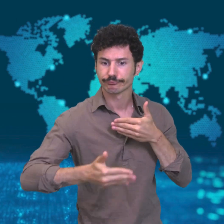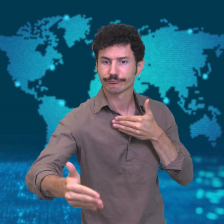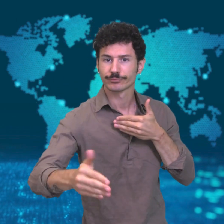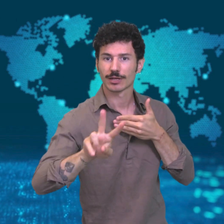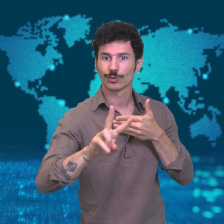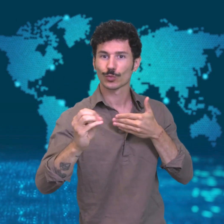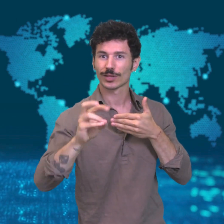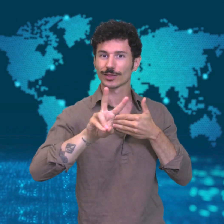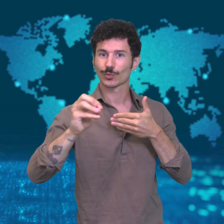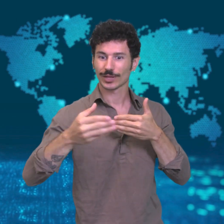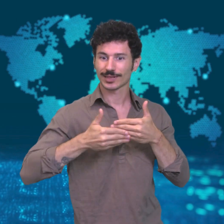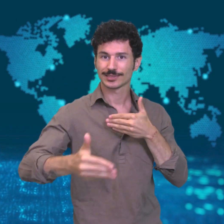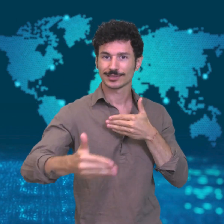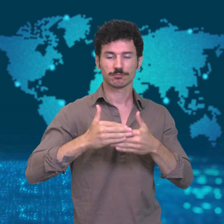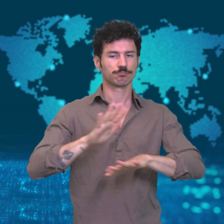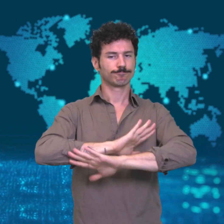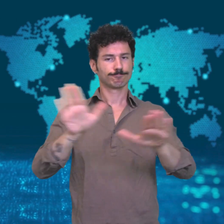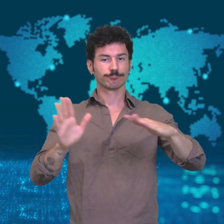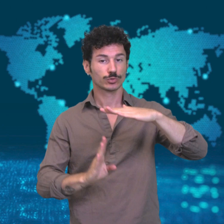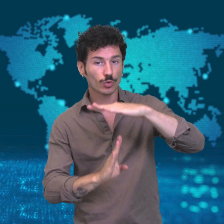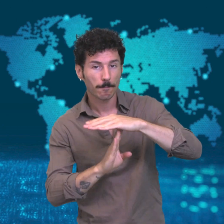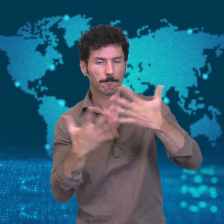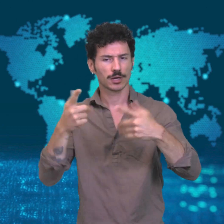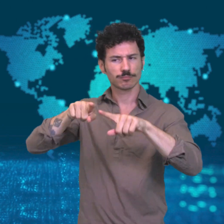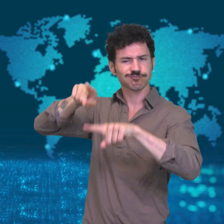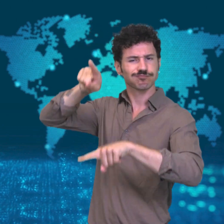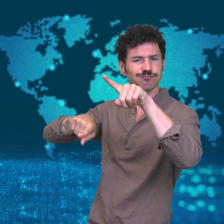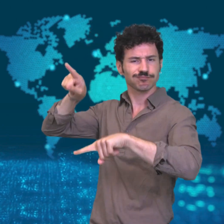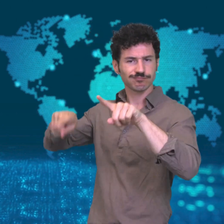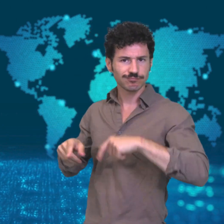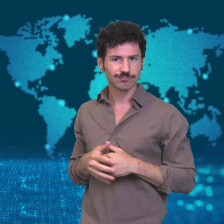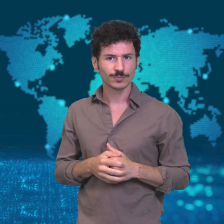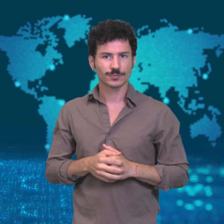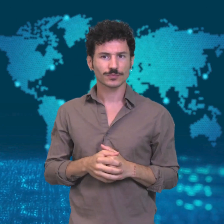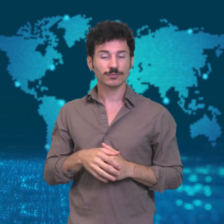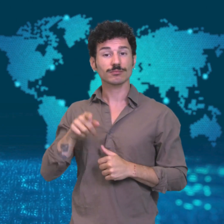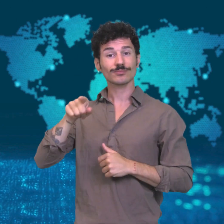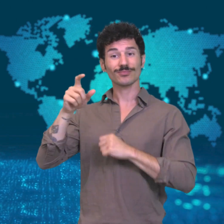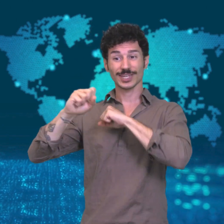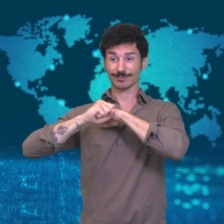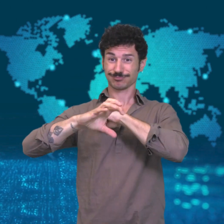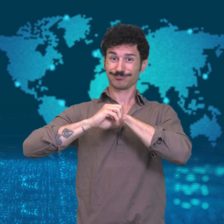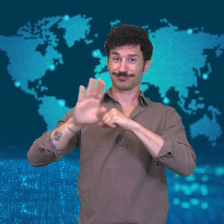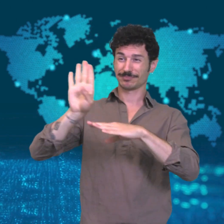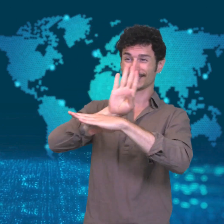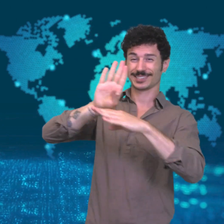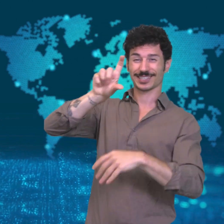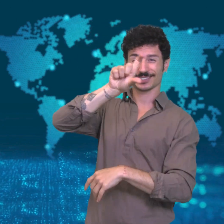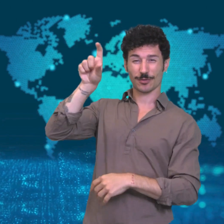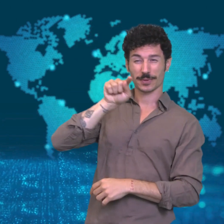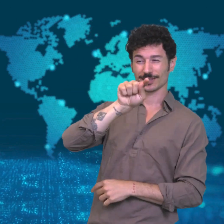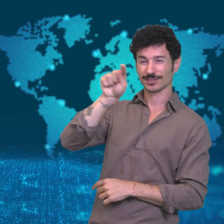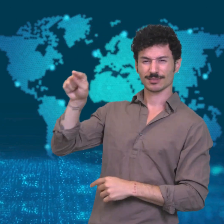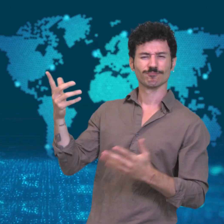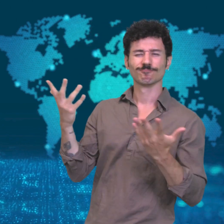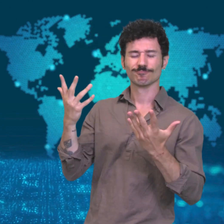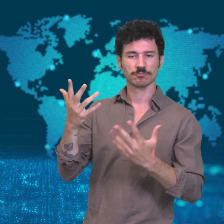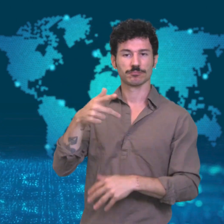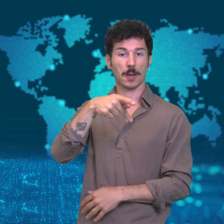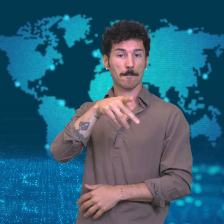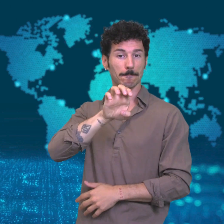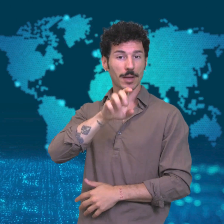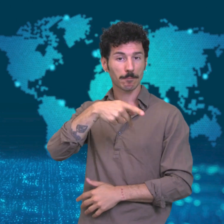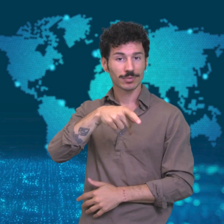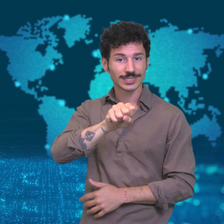and others are stopping all advertising on Facebook for the rest of 2020.